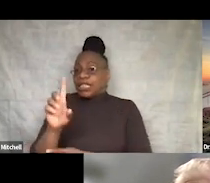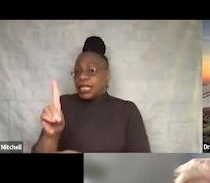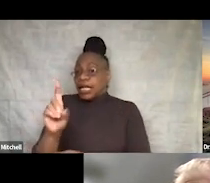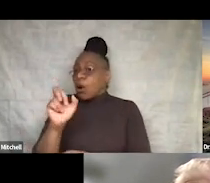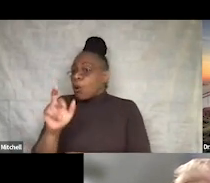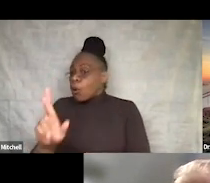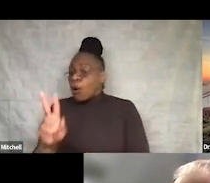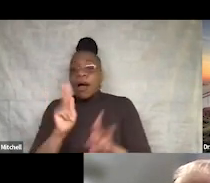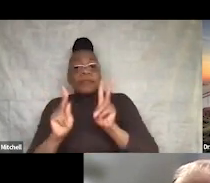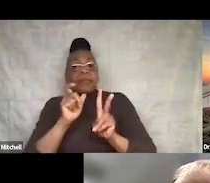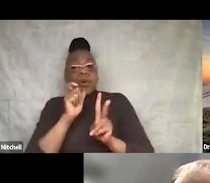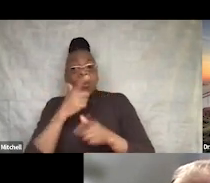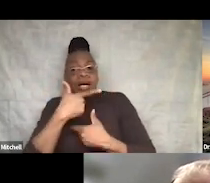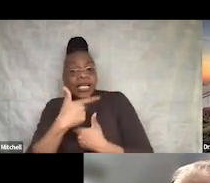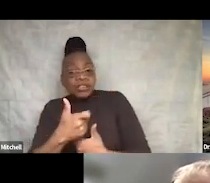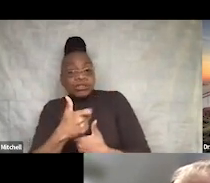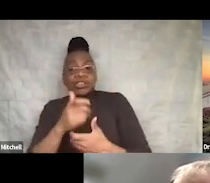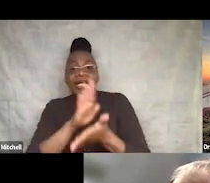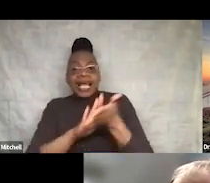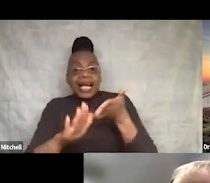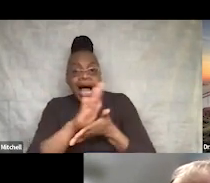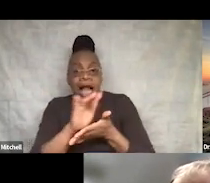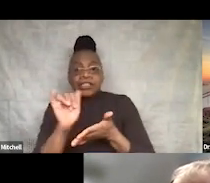making sure that we bridge with college opportunities,